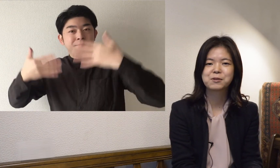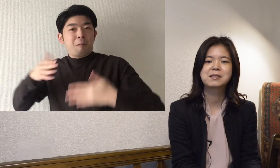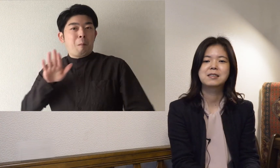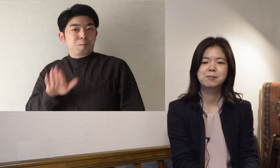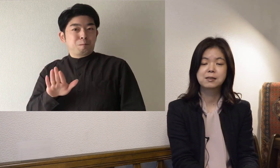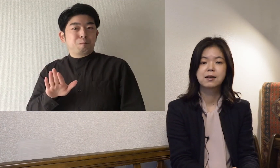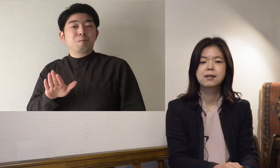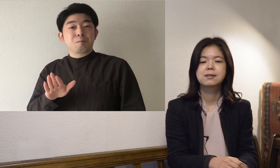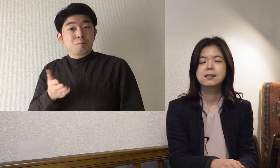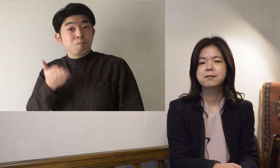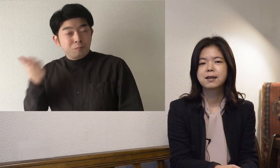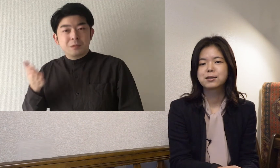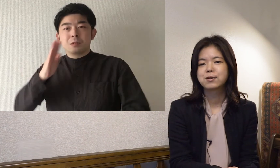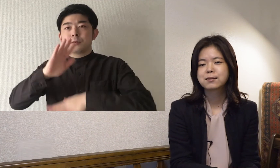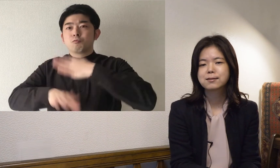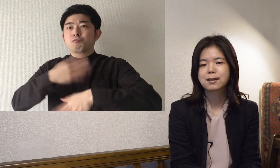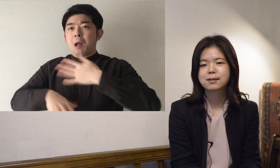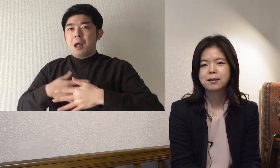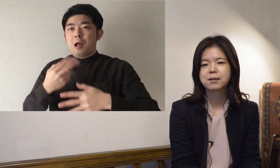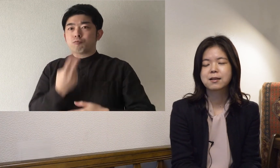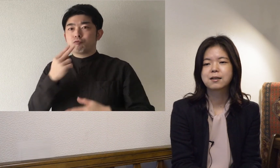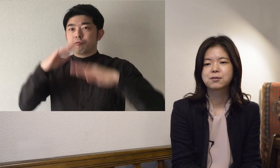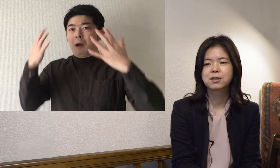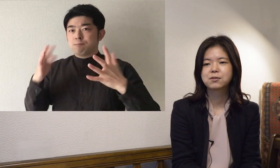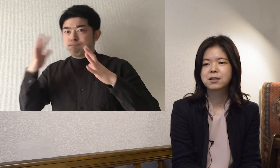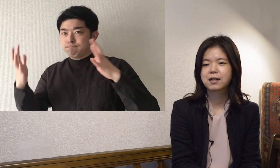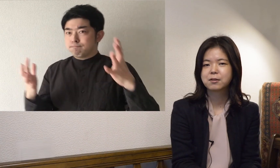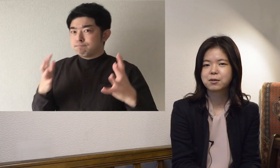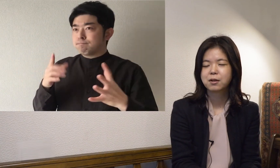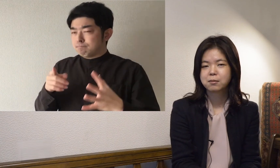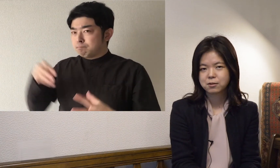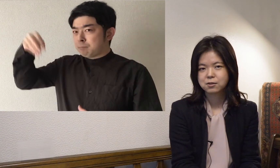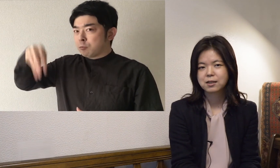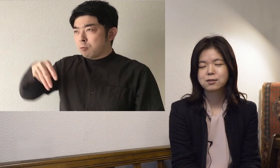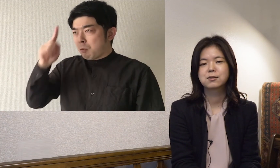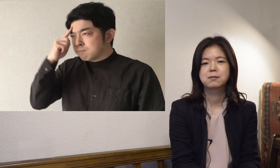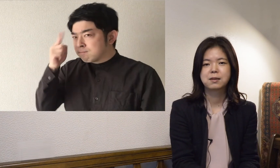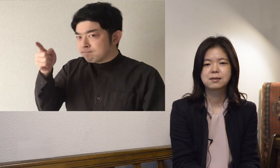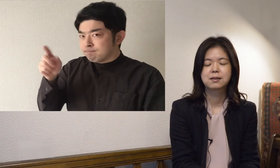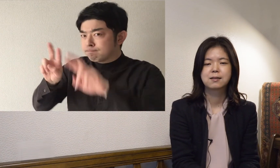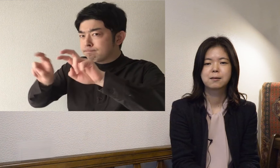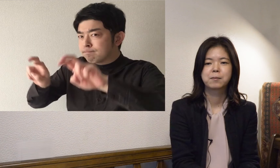We'll examine the argument in the sign language space again.